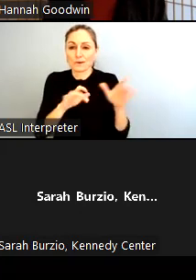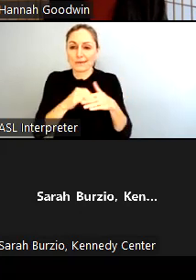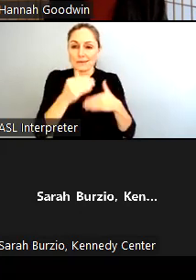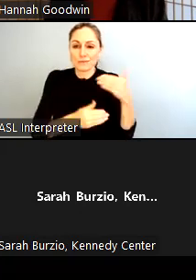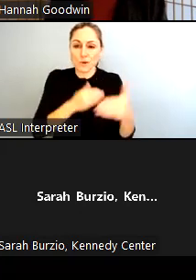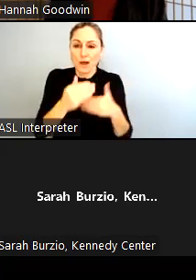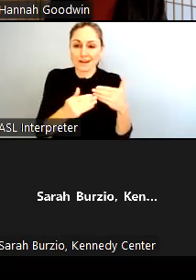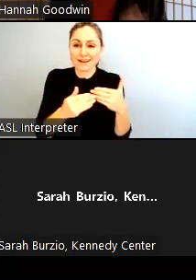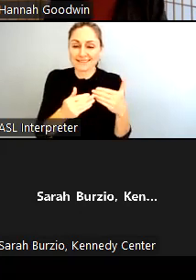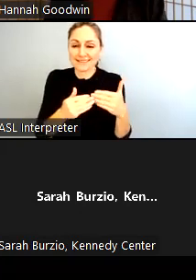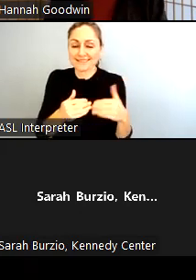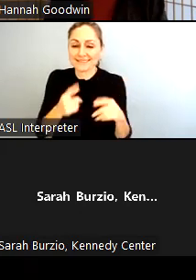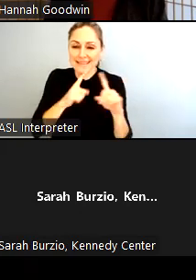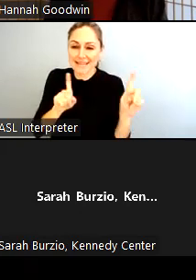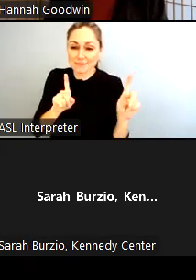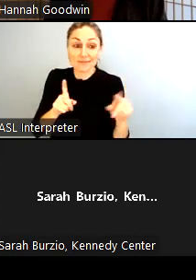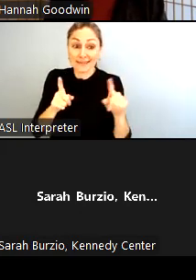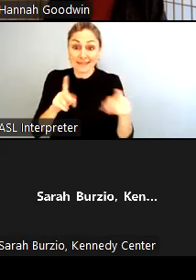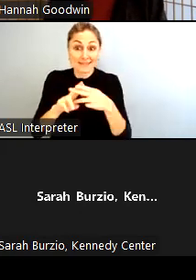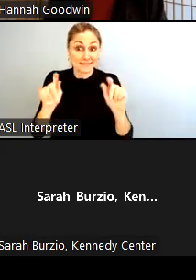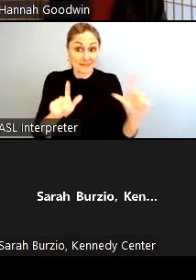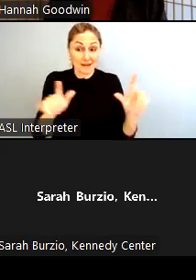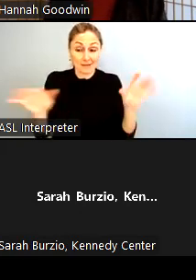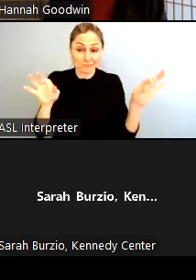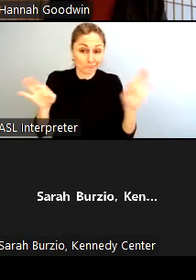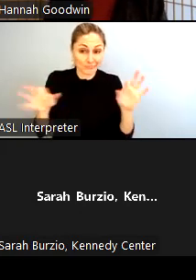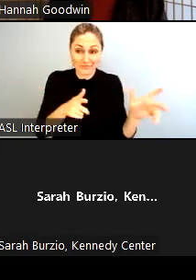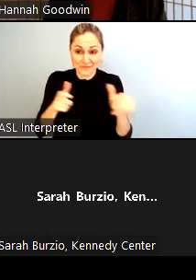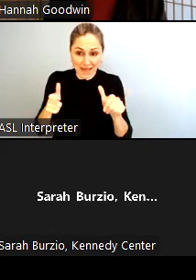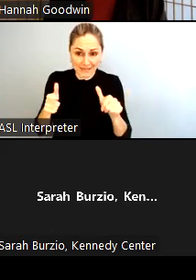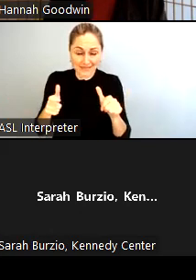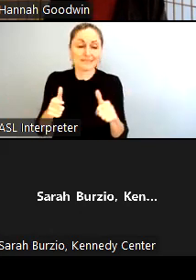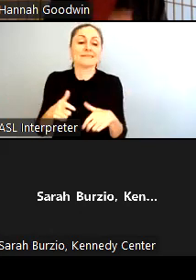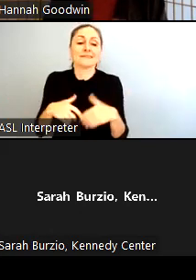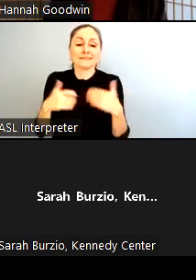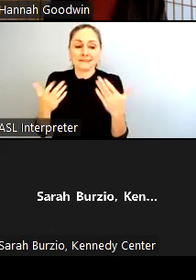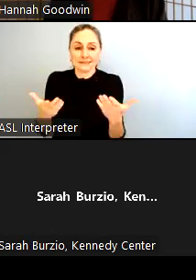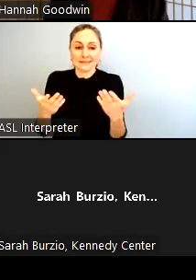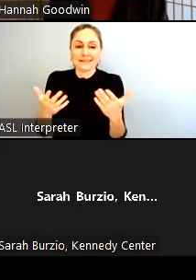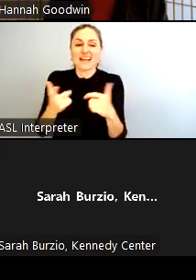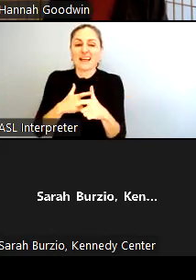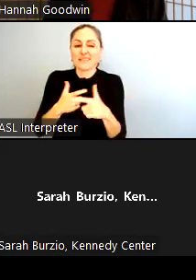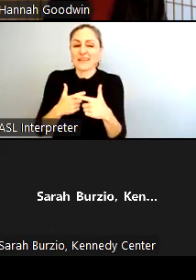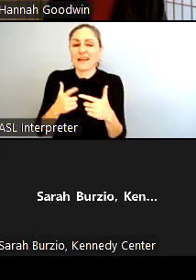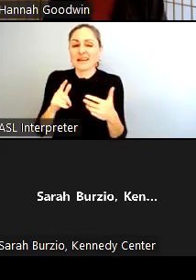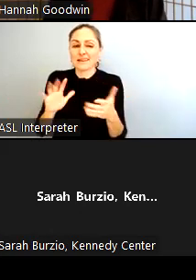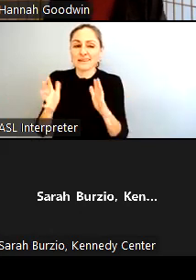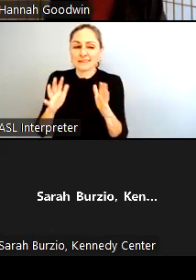First, I'm gonna go through this slide really quickly, and then spend a little bit more time on some parts of it.